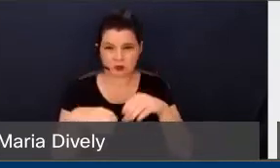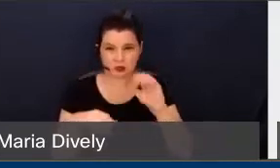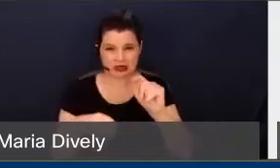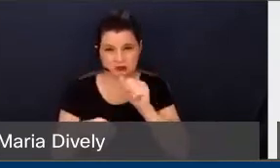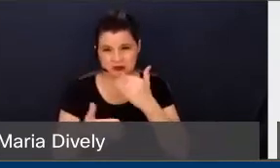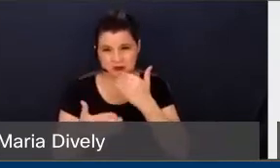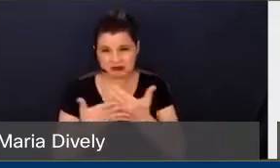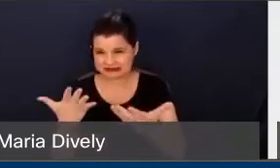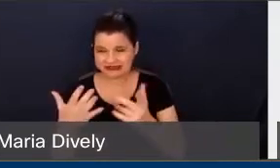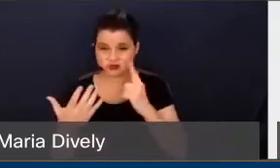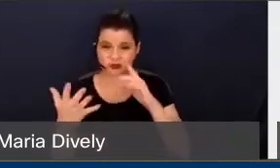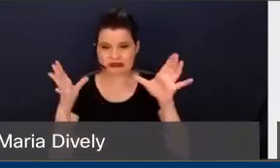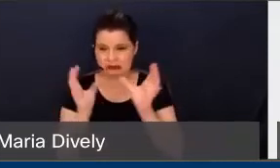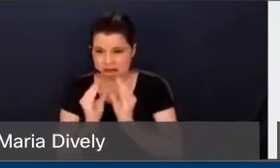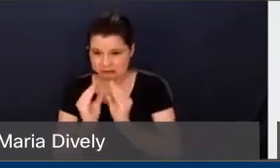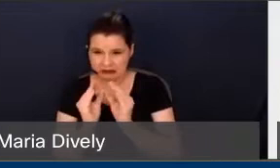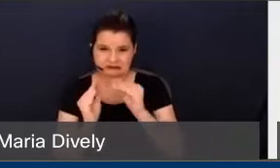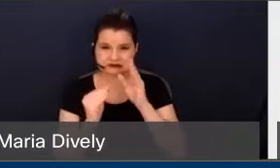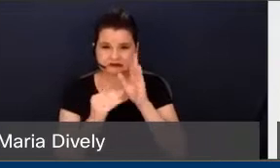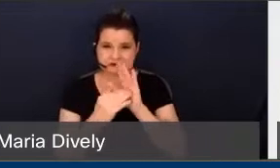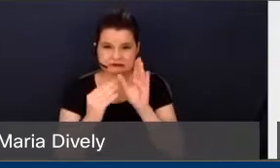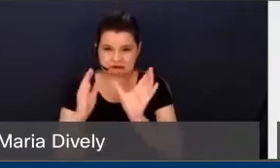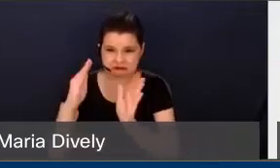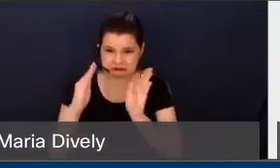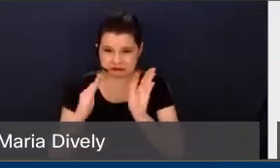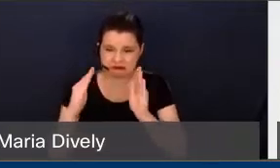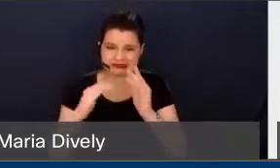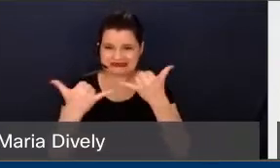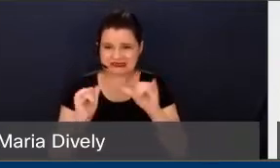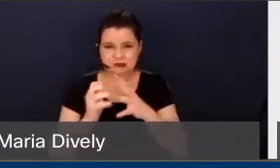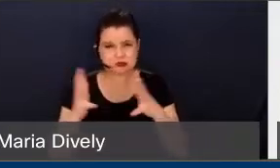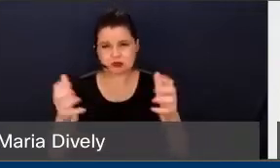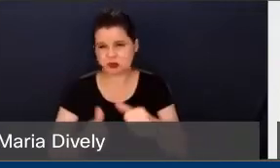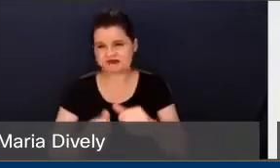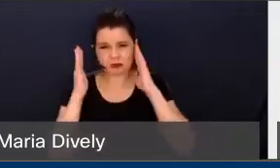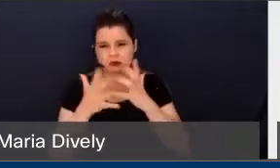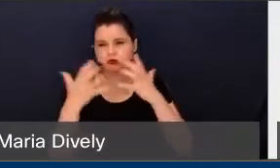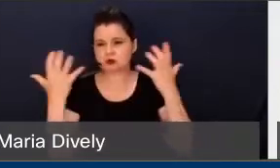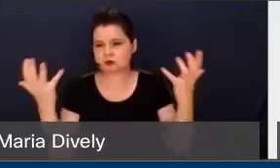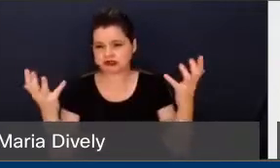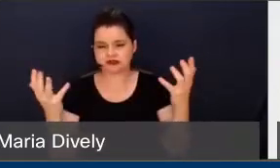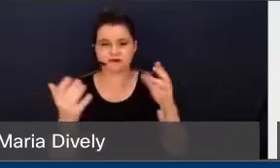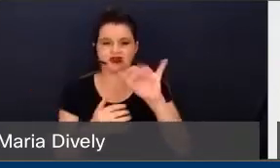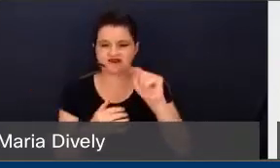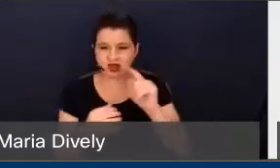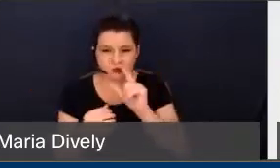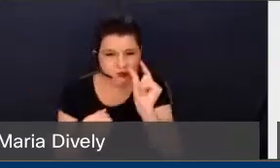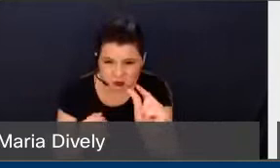Um, they tried to combine some pie chart slices, but it's still just too overwhelming. Um, the font is too small and it's not